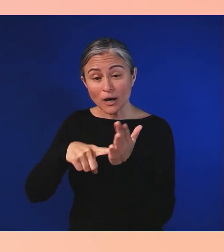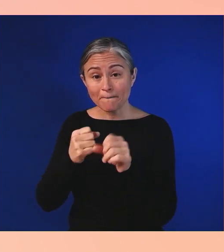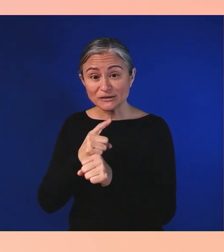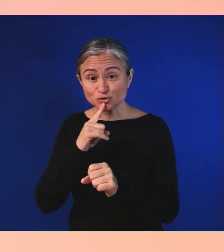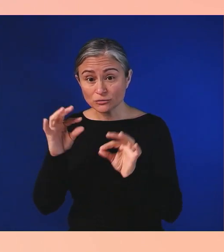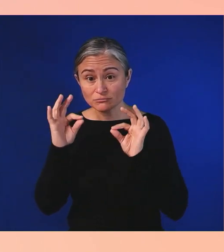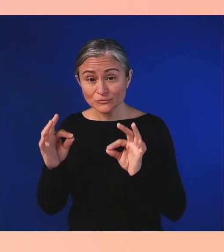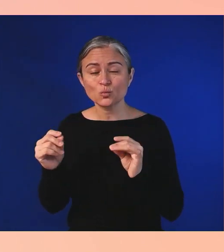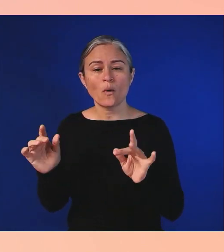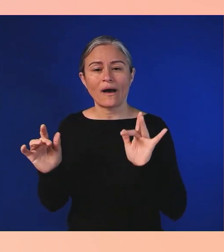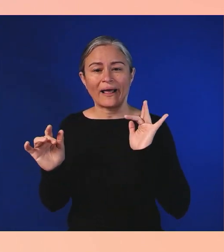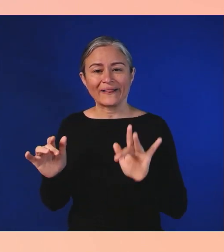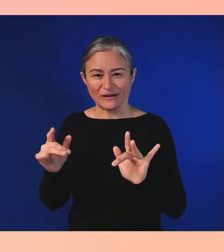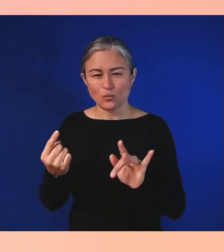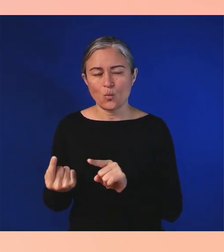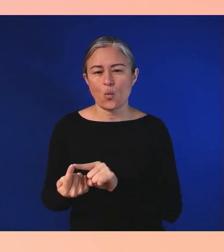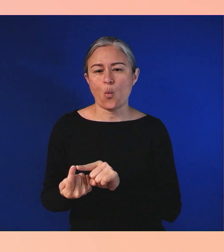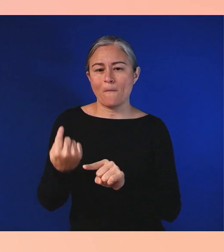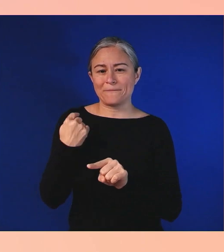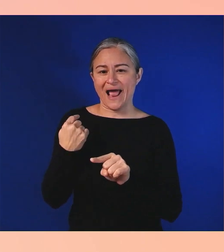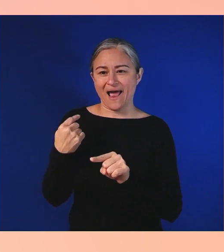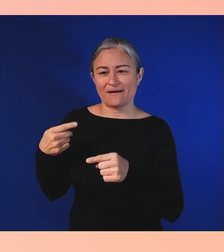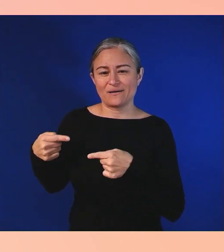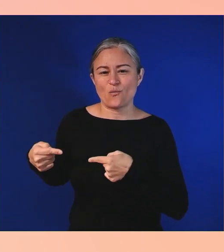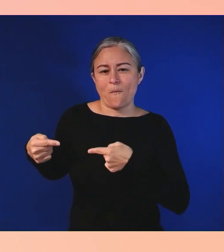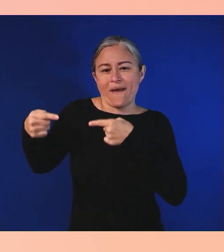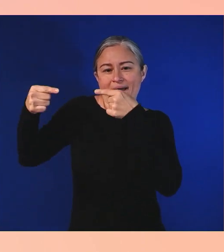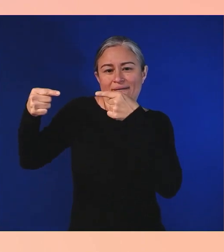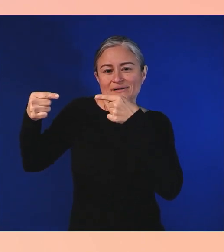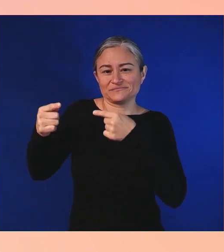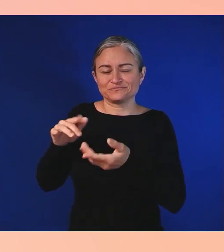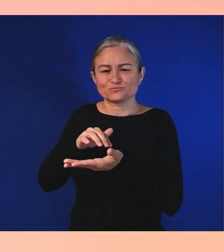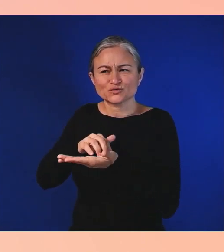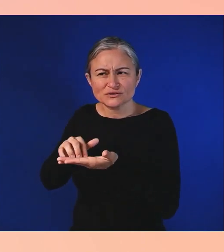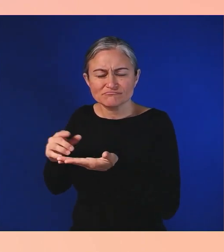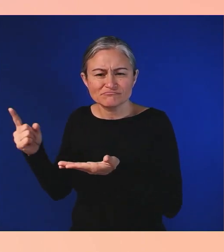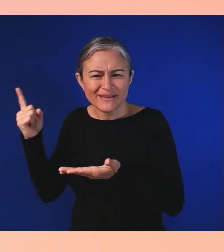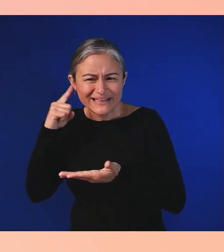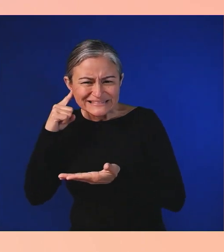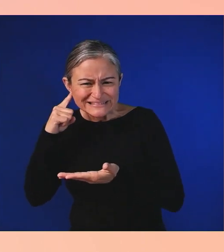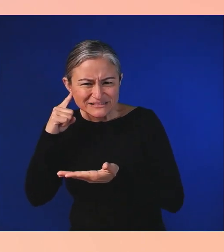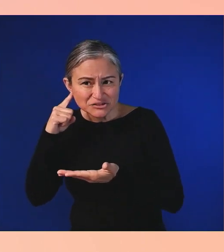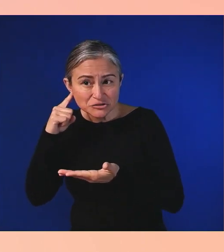re-read the line and hear that there is no audio cue to indicate that there is error,